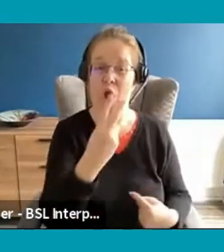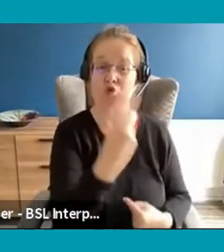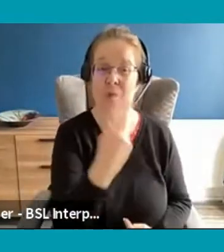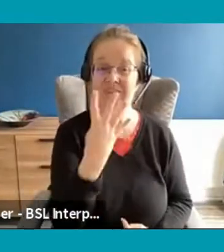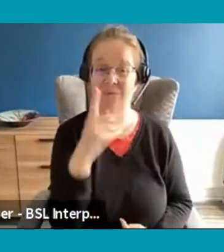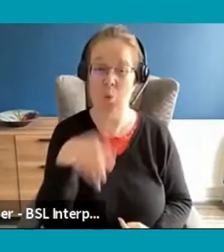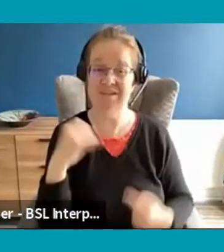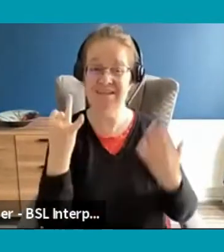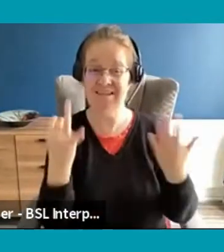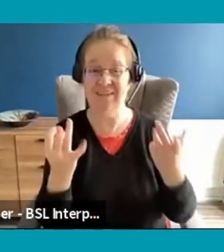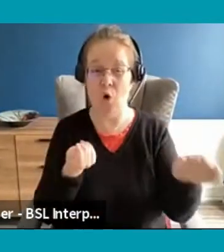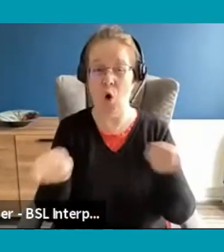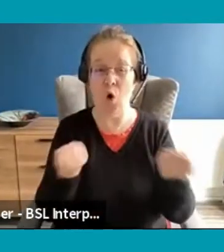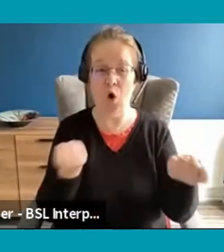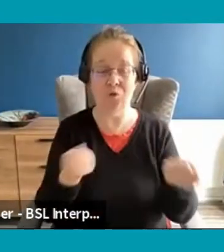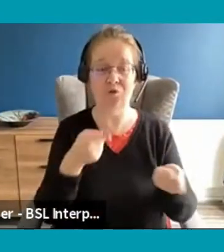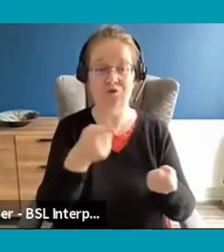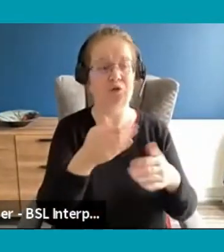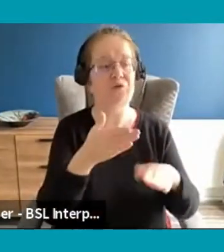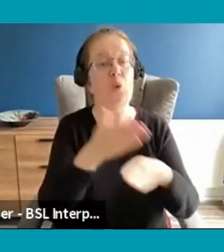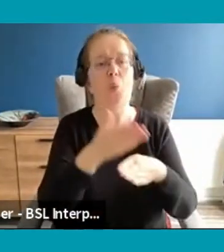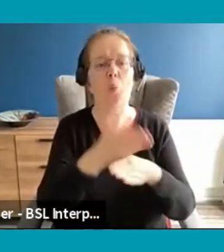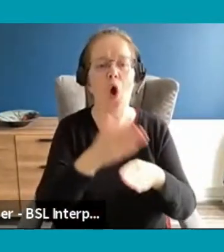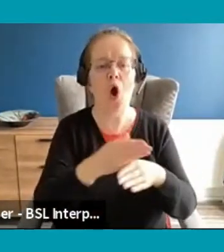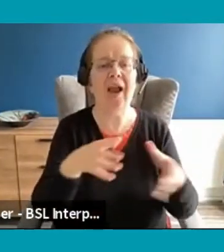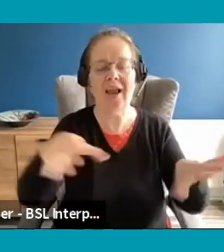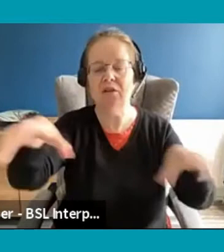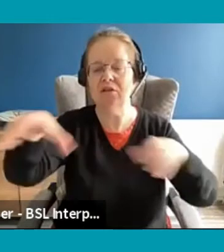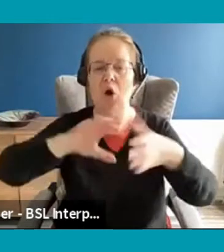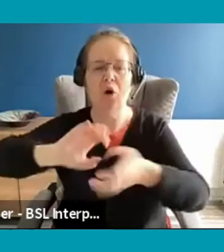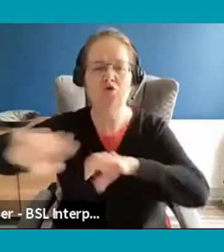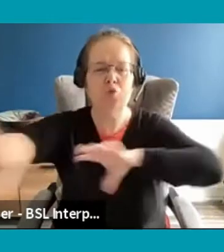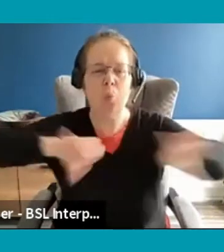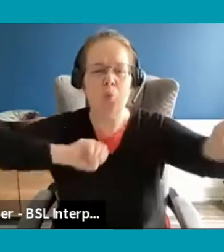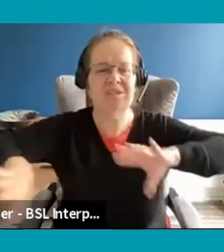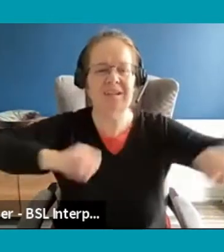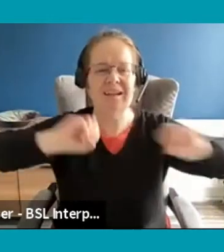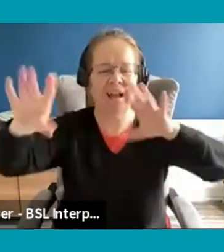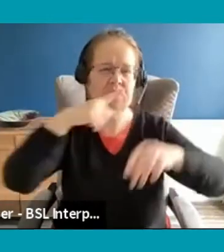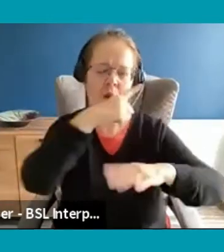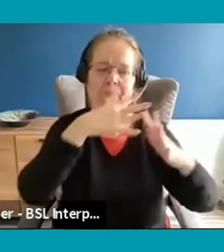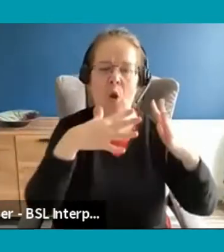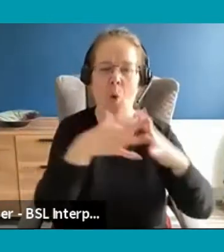so if you work in the big sortation centers centrally in the West Midlands typically or the East Midlands,